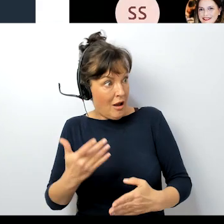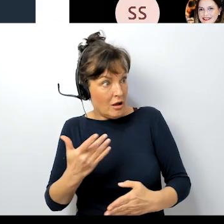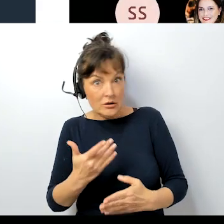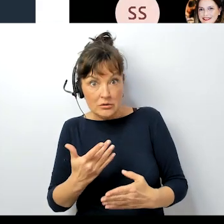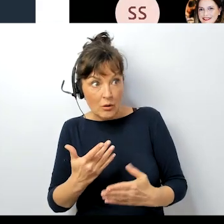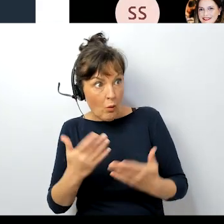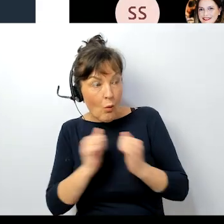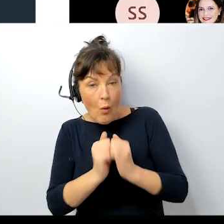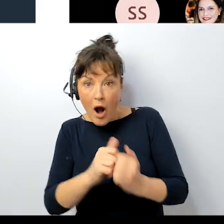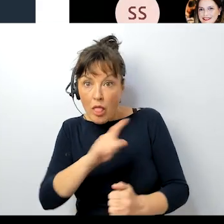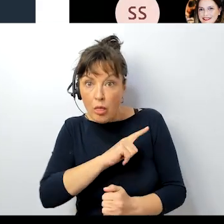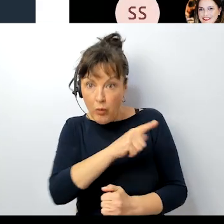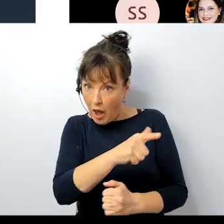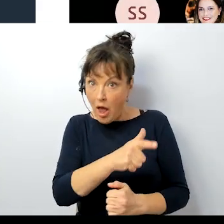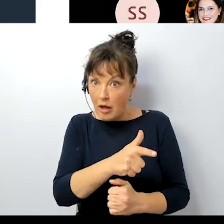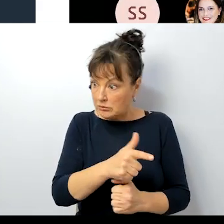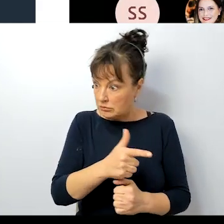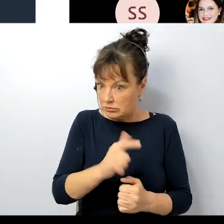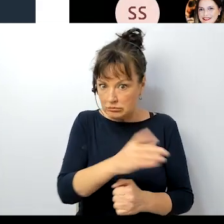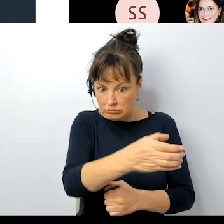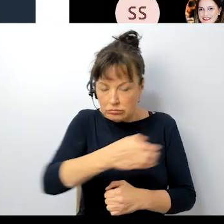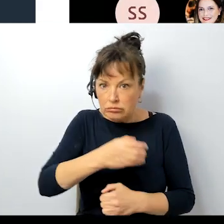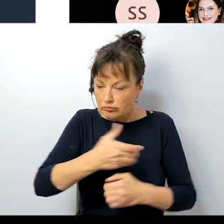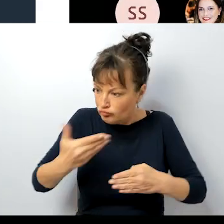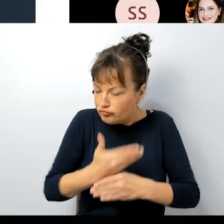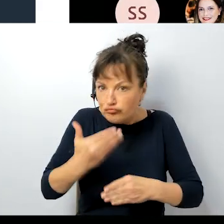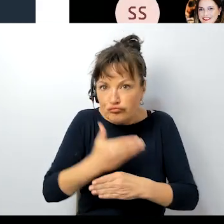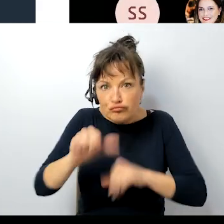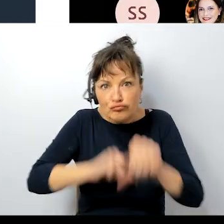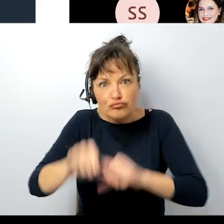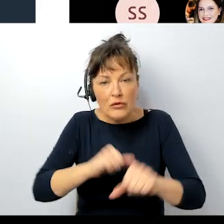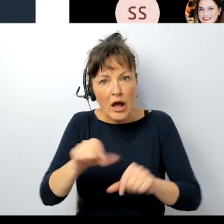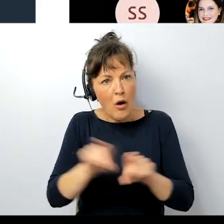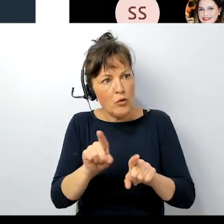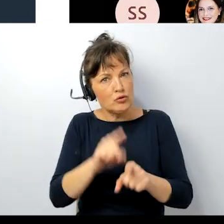Scotland's economy. Employers benefit from increased productivity as they equip their